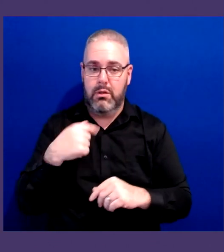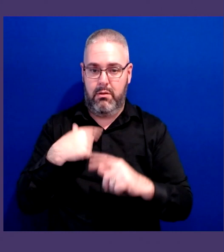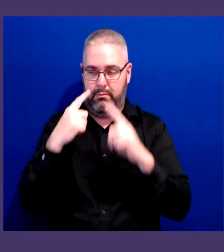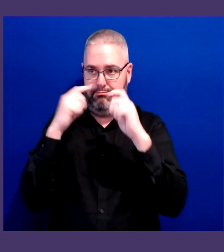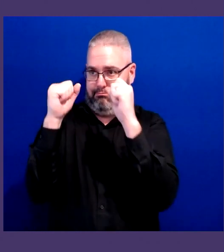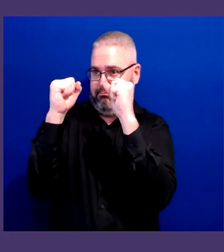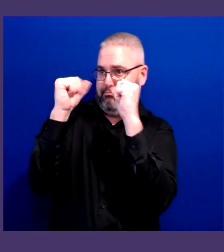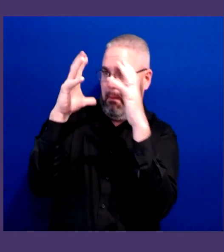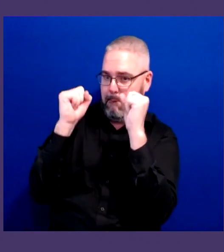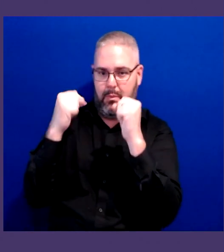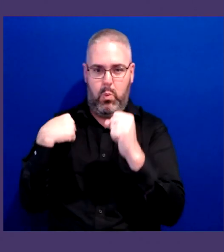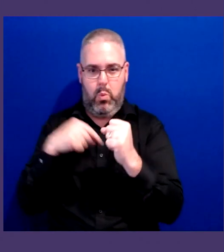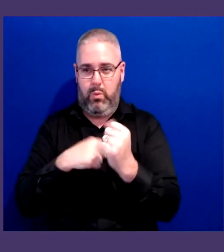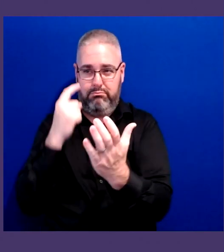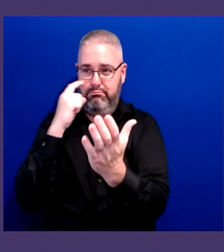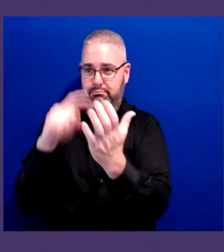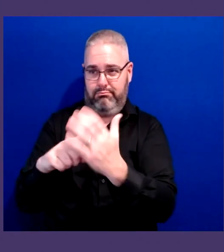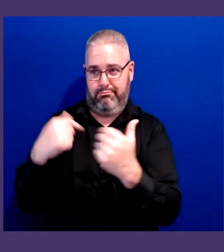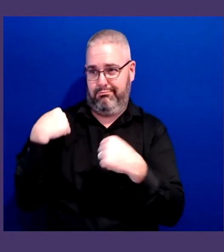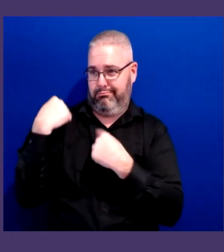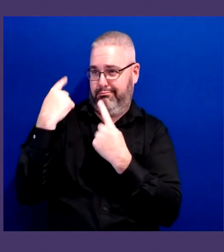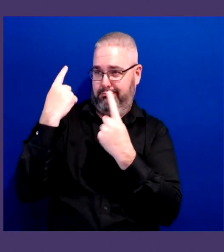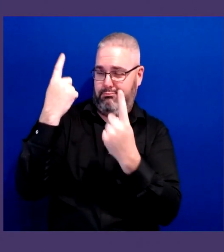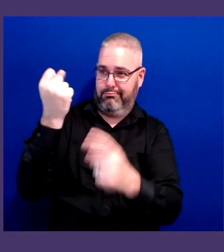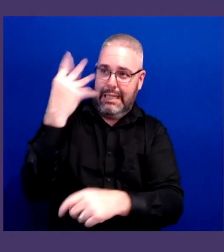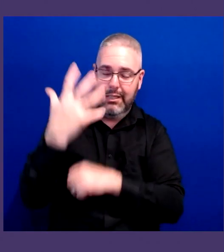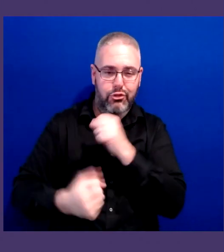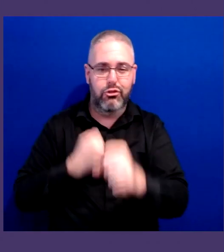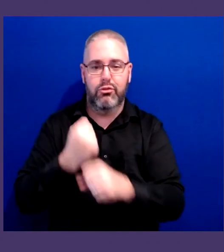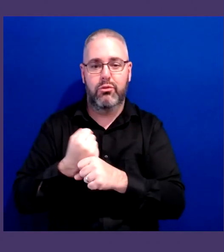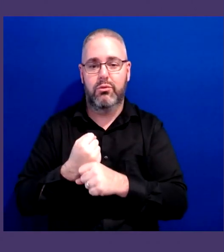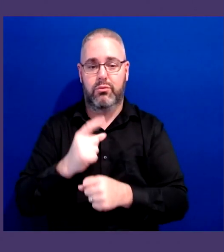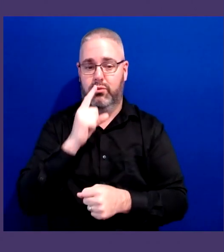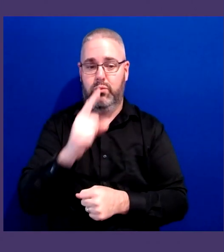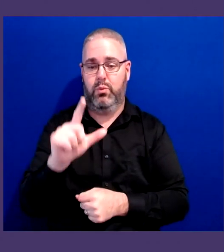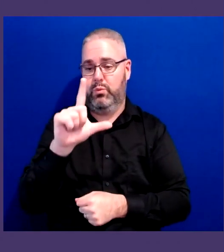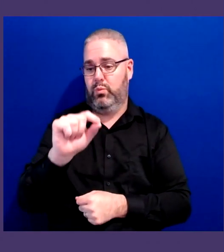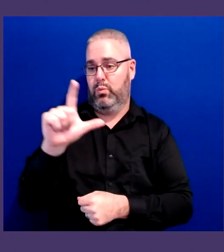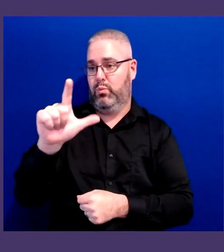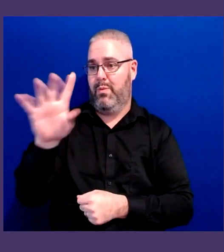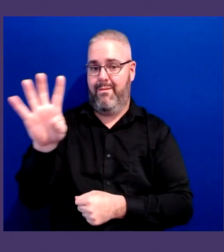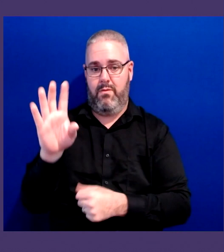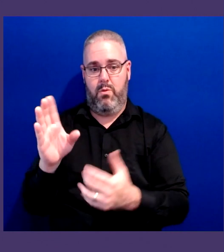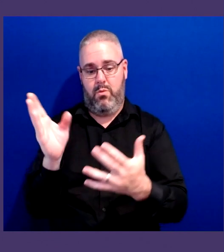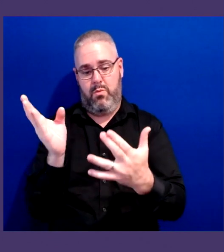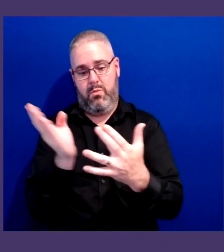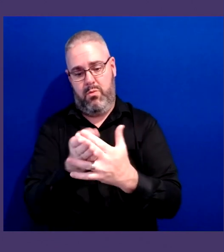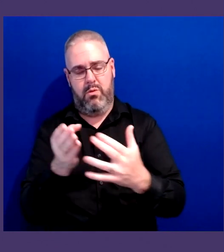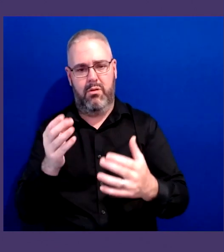decades is that, halfway through 2024, people with disabilities are expected to make up